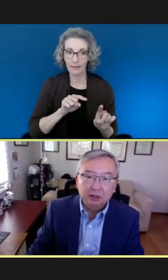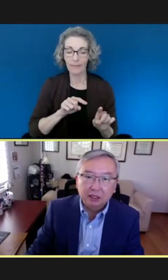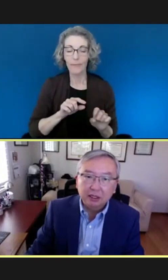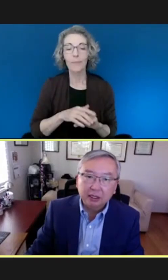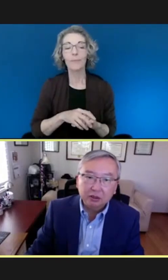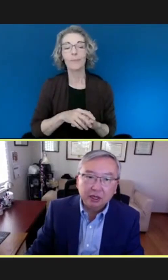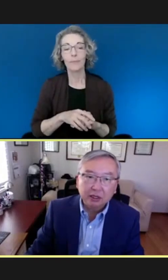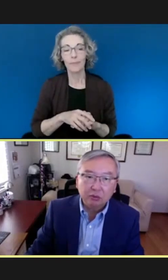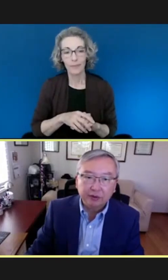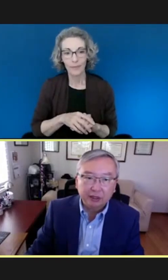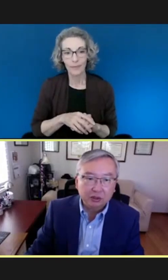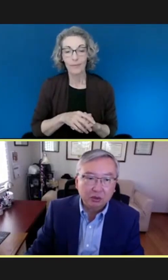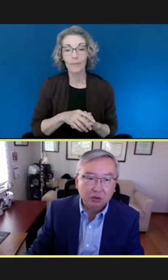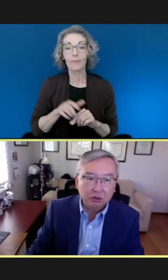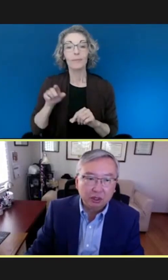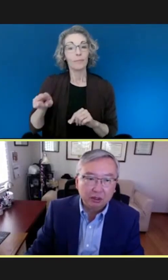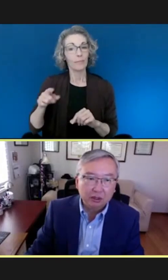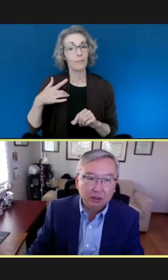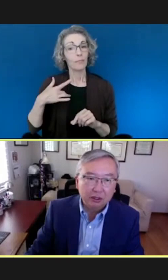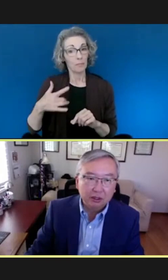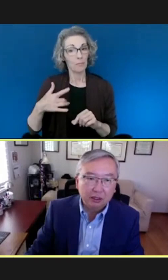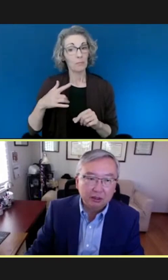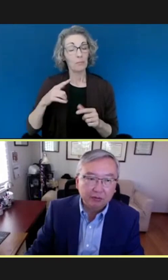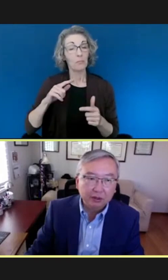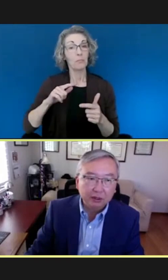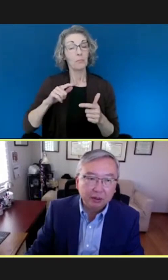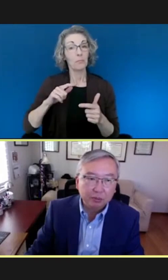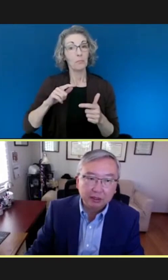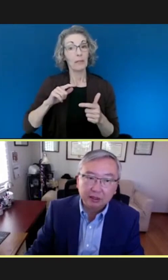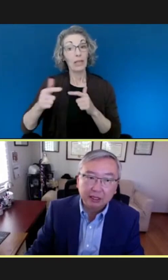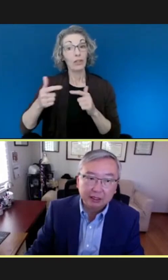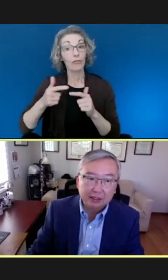They interact with others differently, but